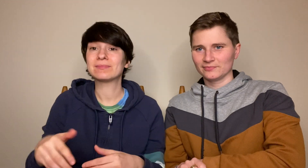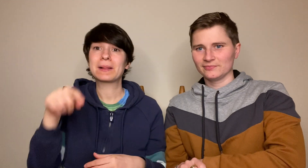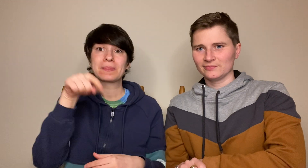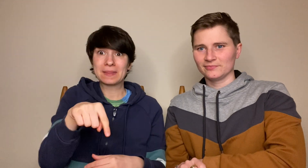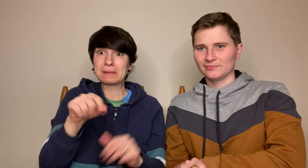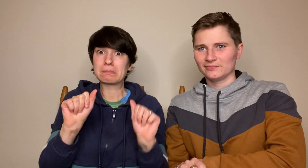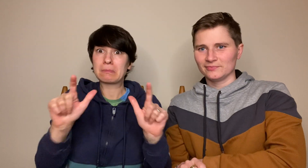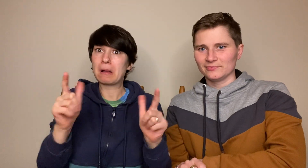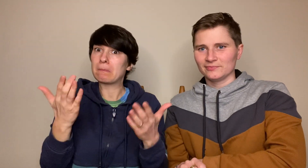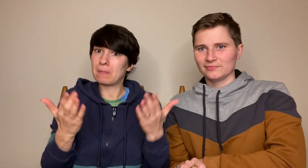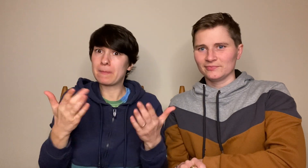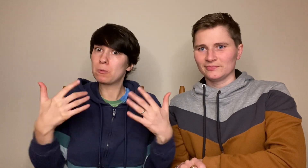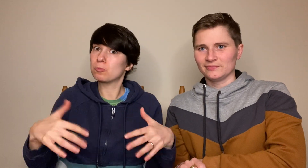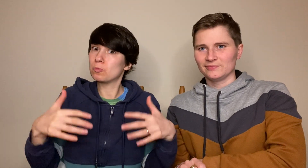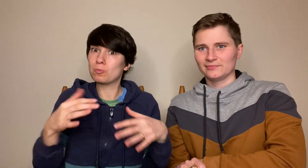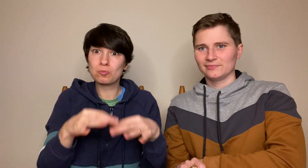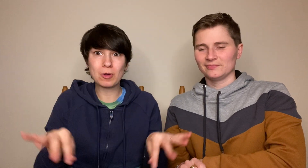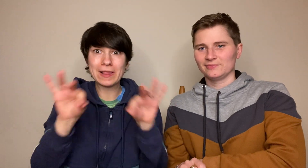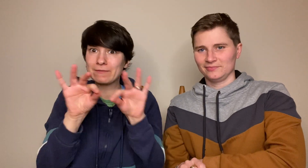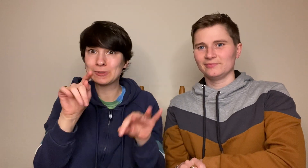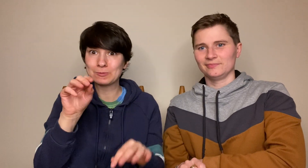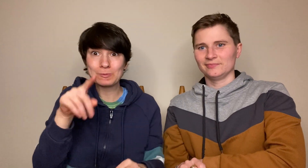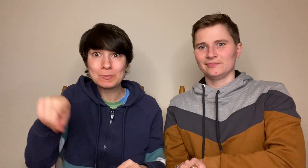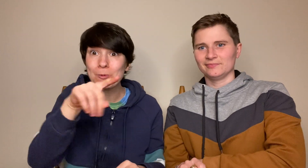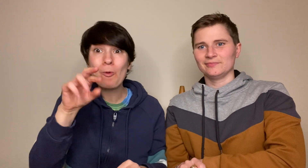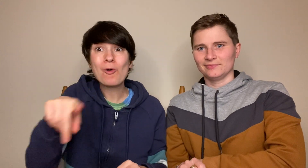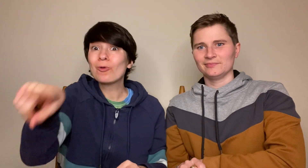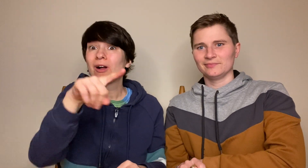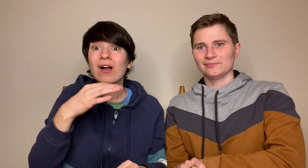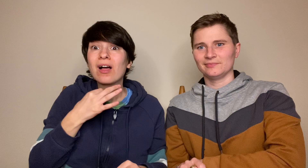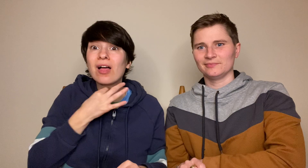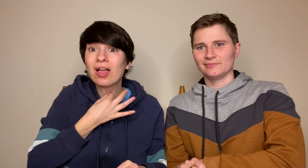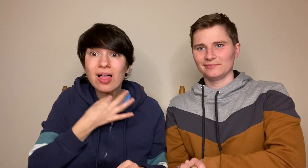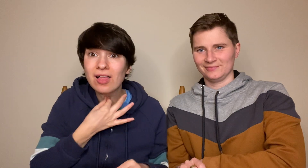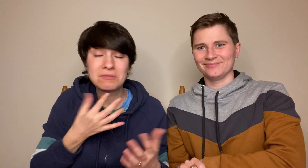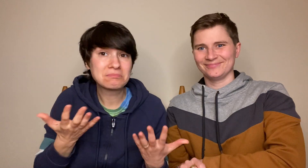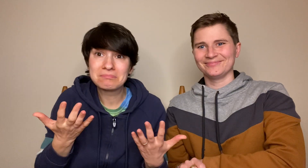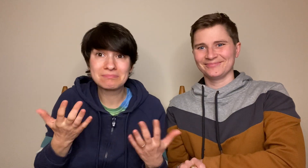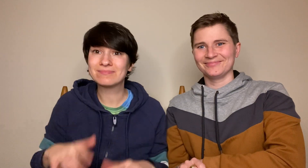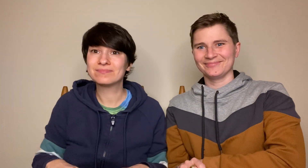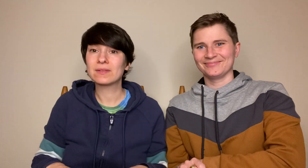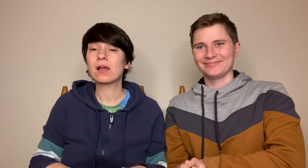this blog/vlog series may be relevant or of interest to you.